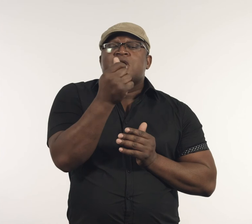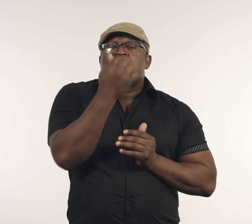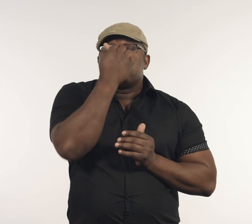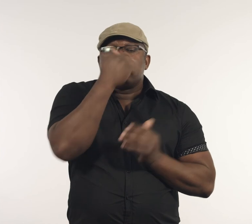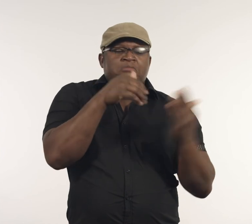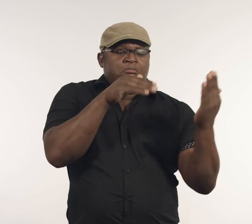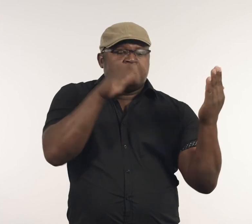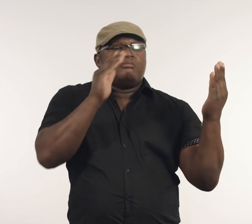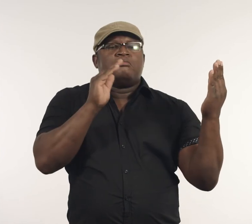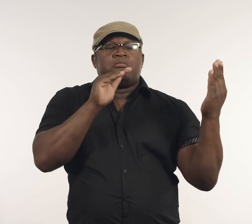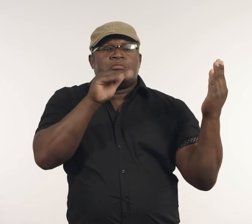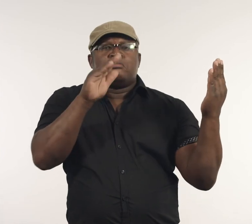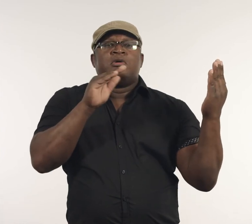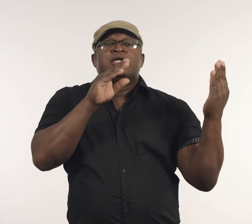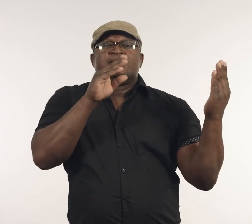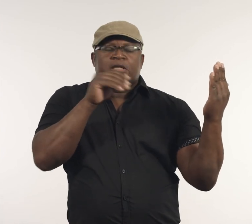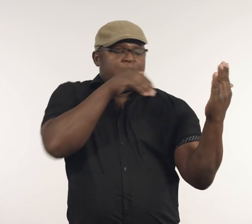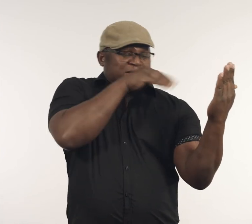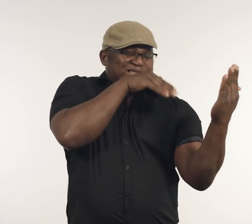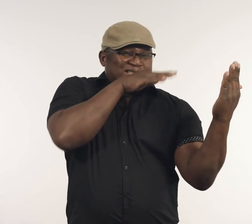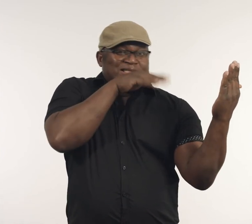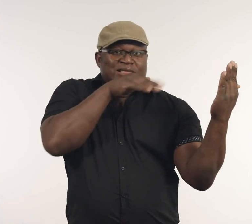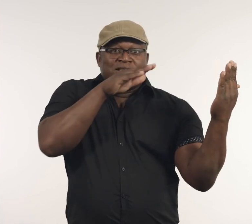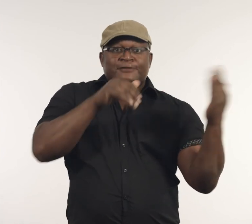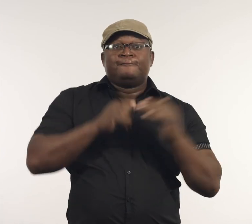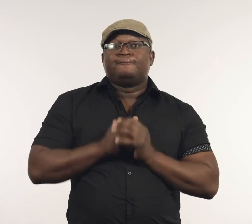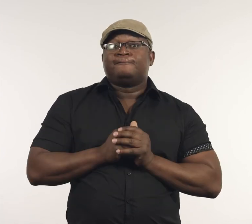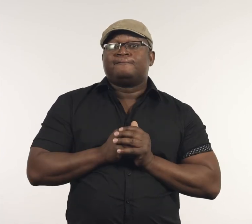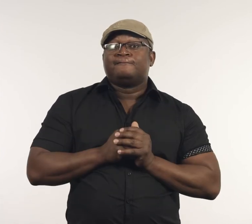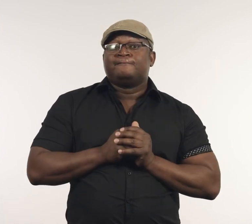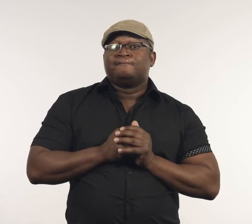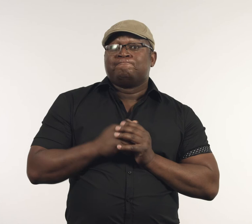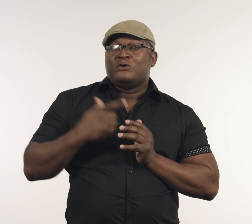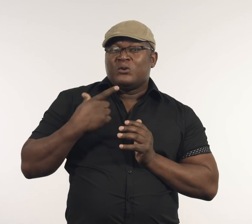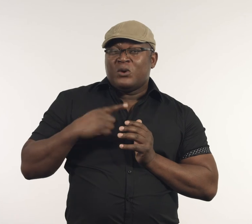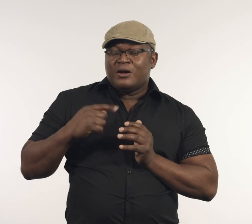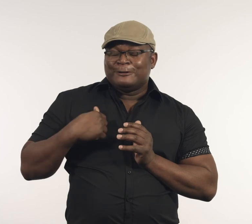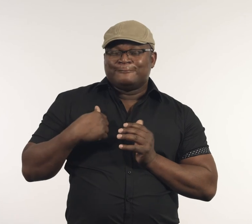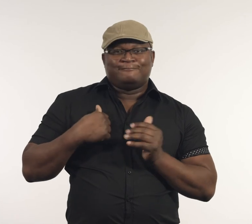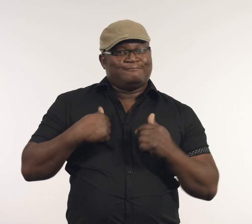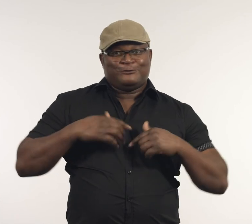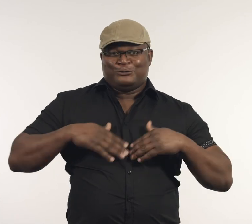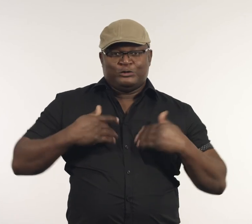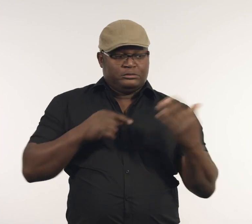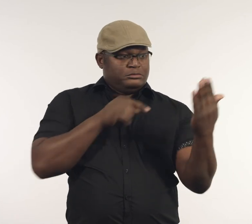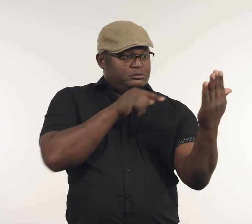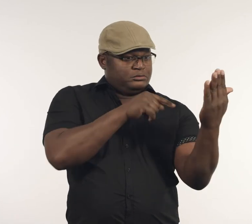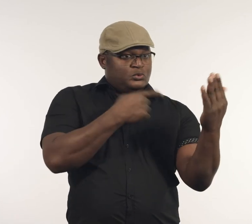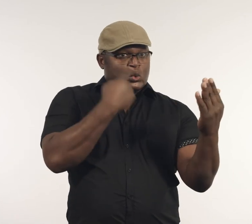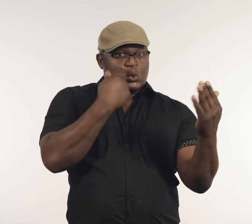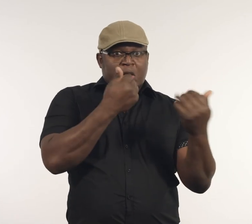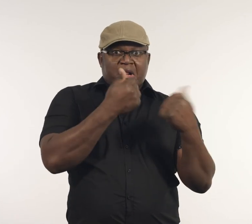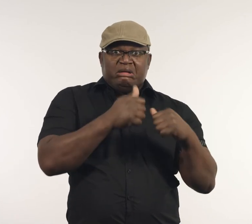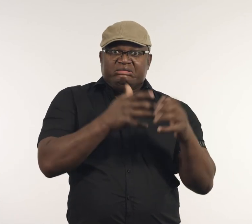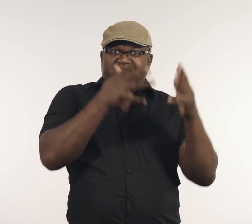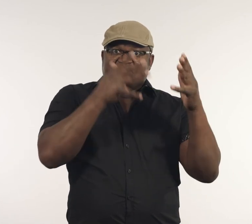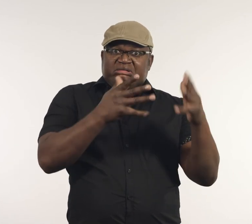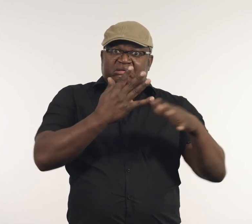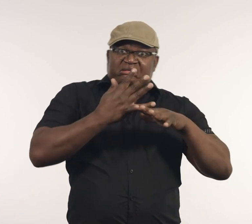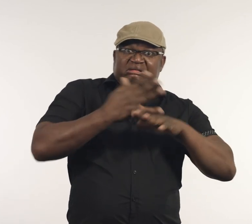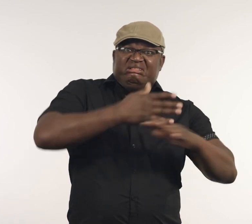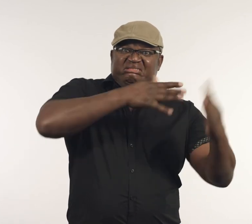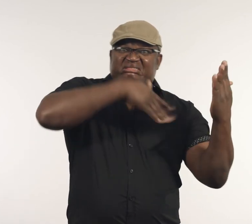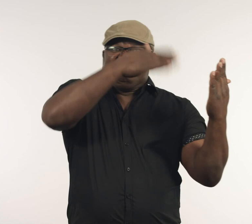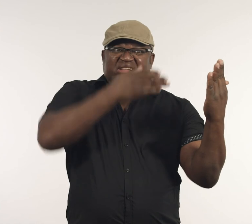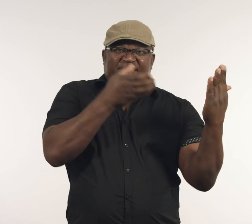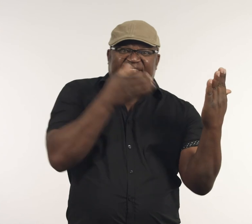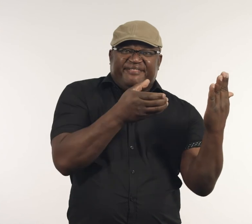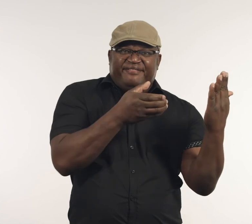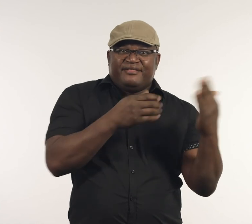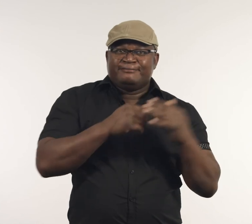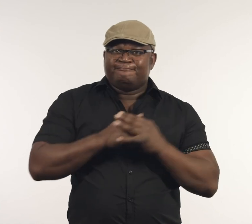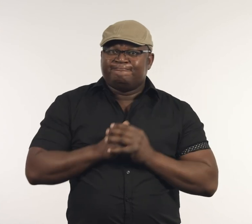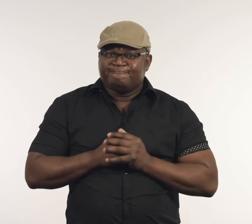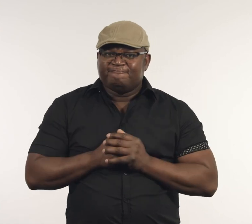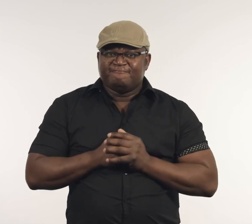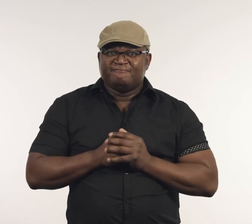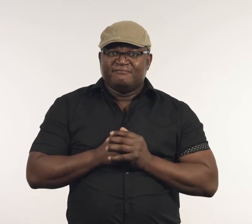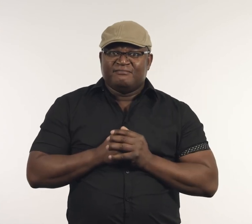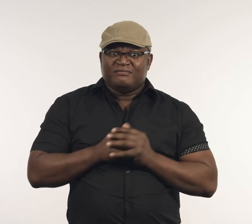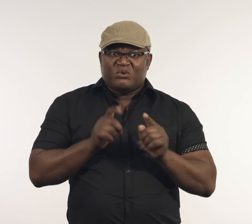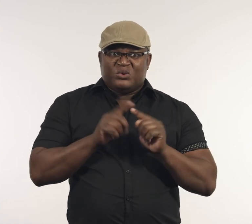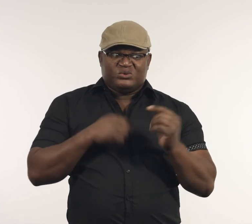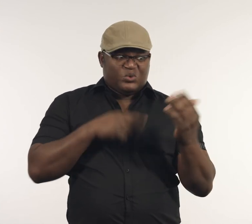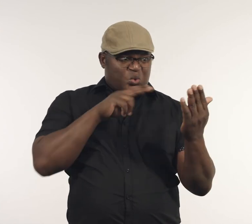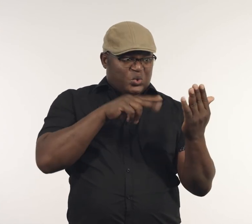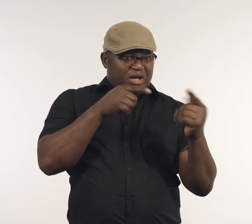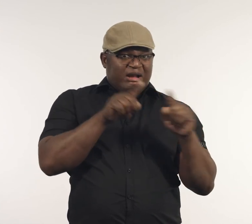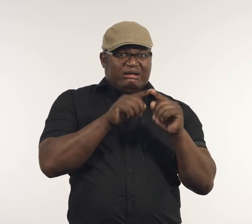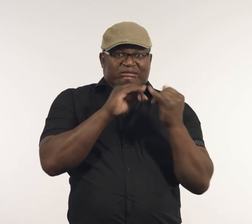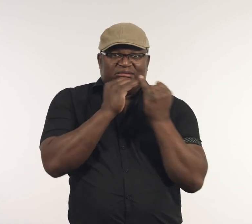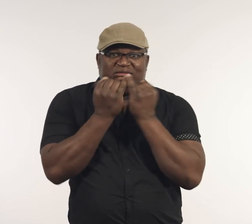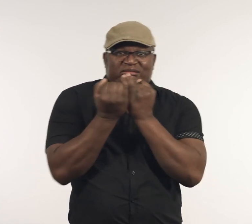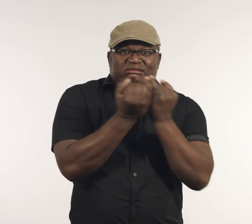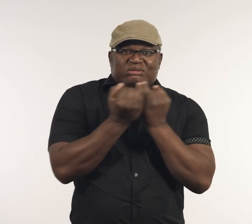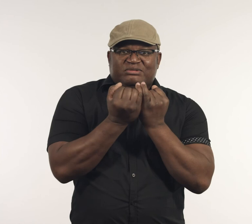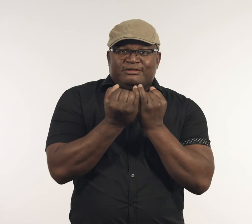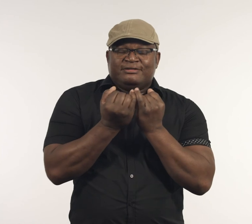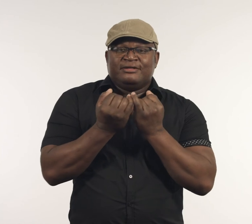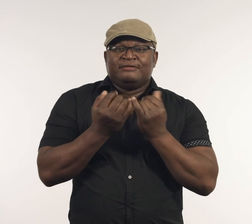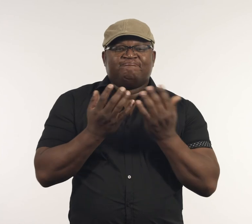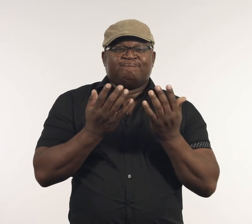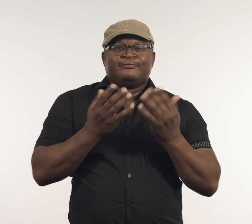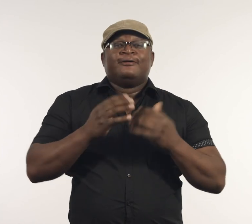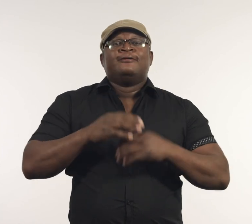or painted in one go so that the already-small painting doesn’t feel overly laboured and become claustrophobic.’